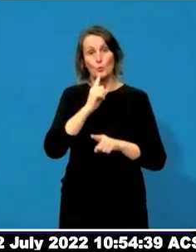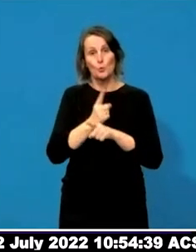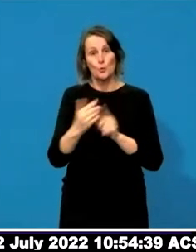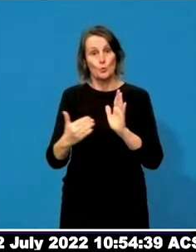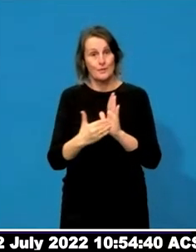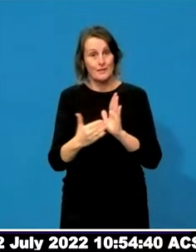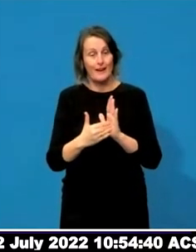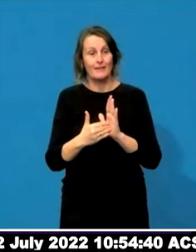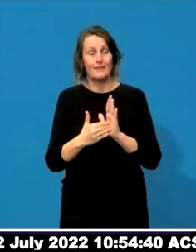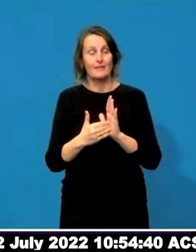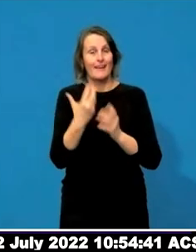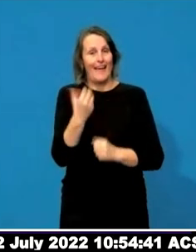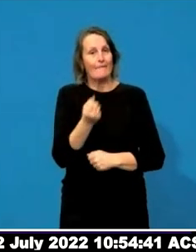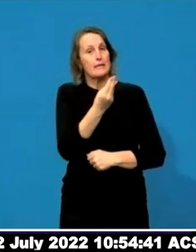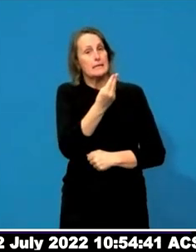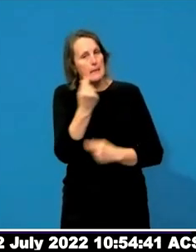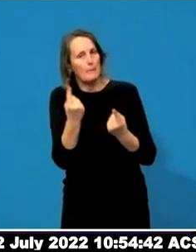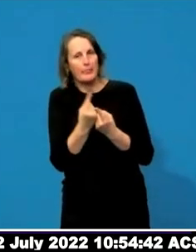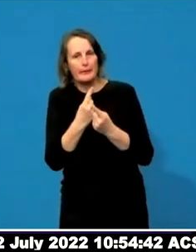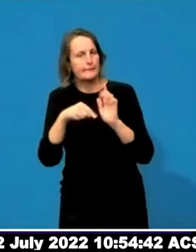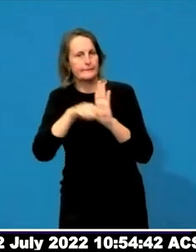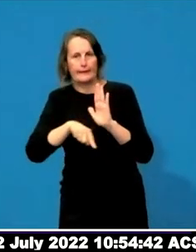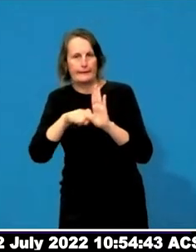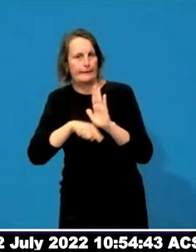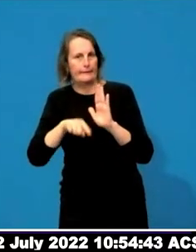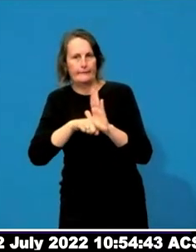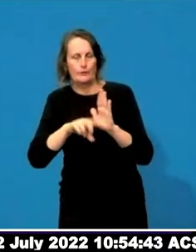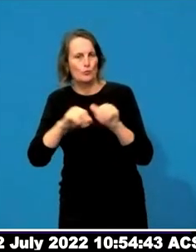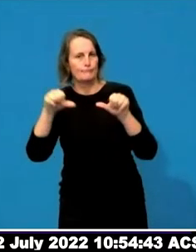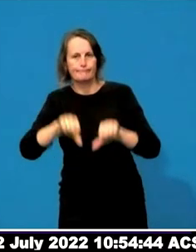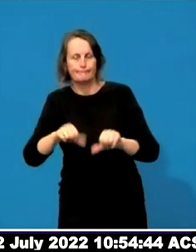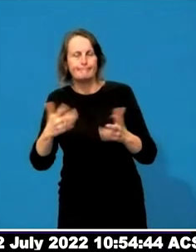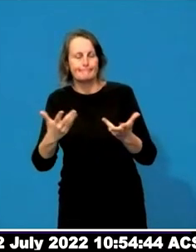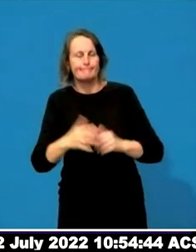the things that are not working quite so well. Okay. Thank you for that.